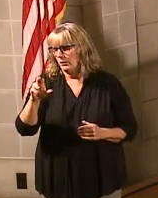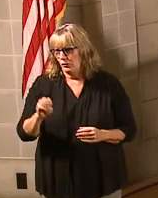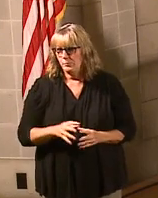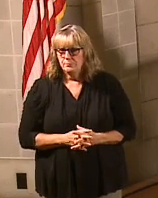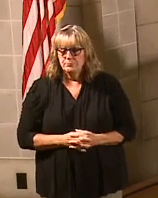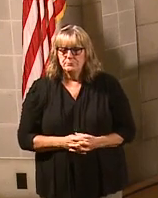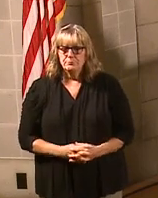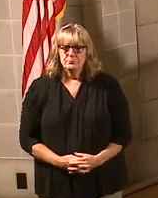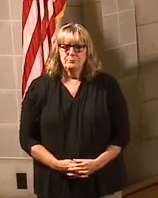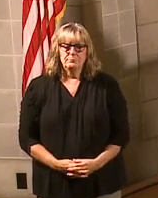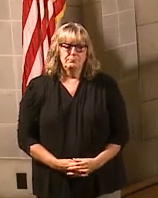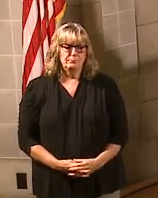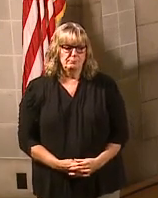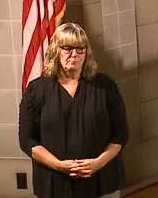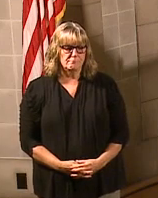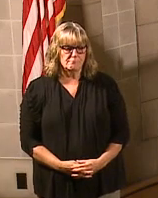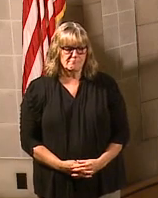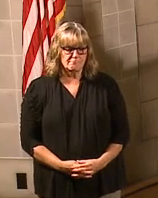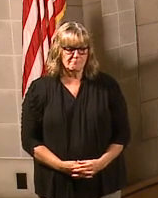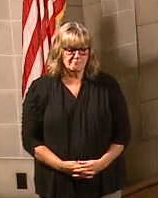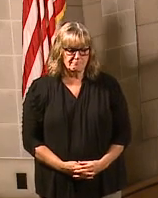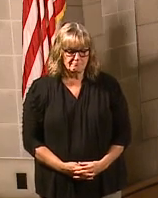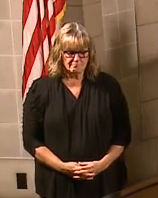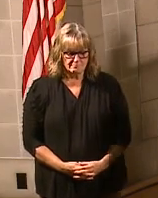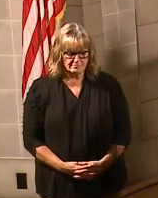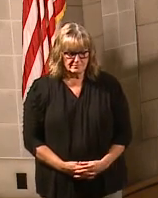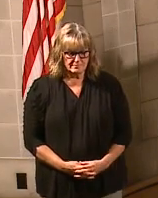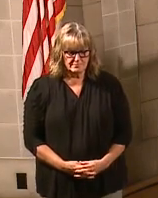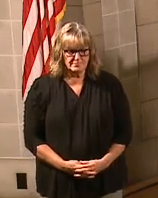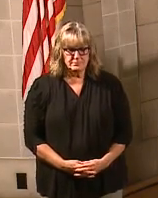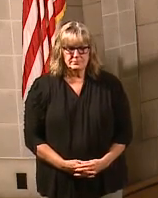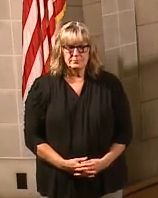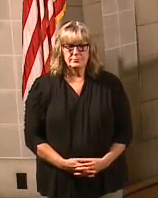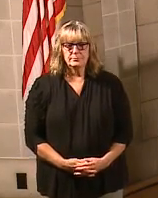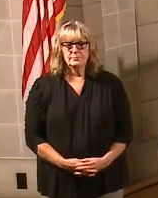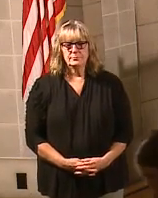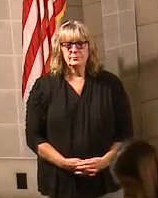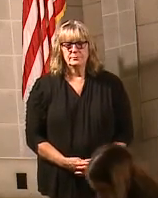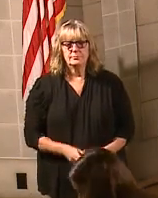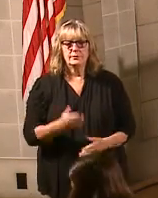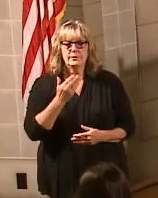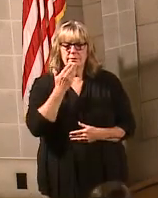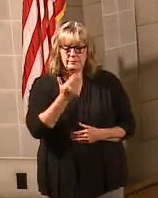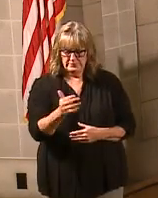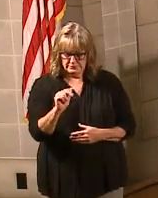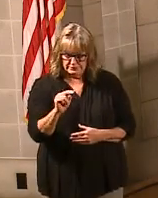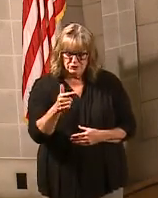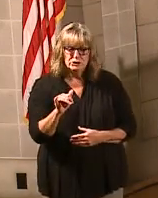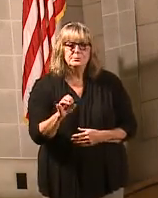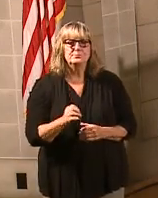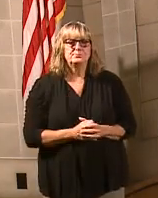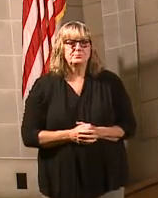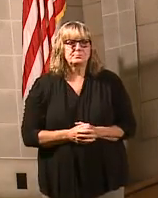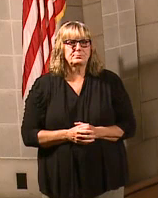HAS THE OPPORTUNITY TO RECEIVE THAT LEVEL OF CARE AT ALL STOPS